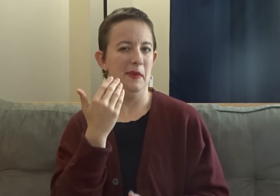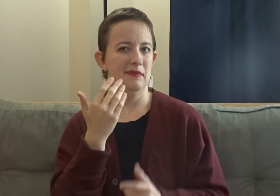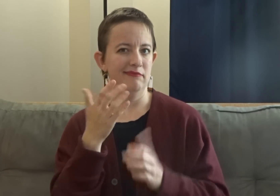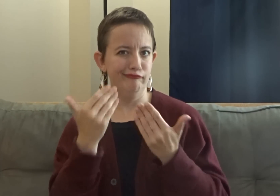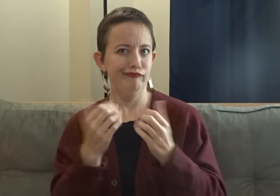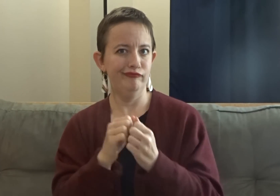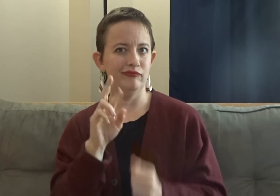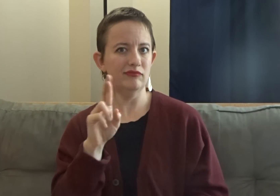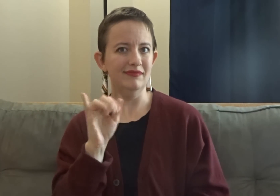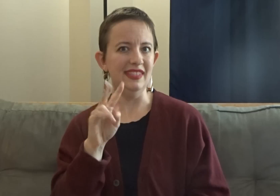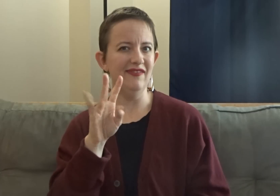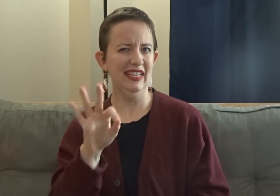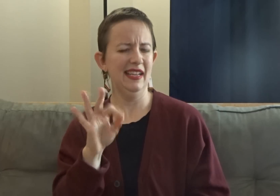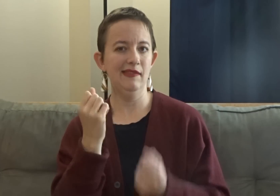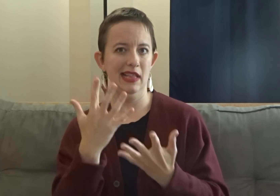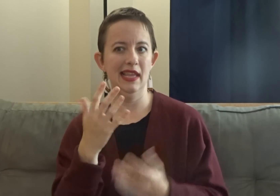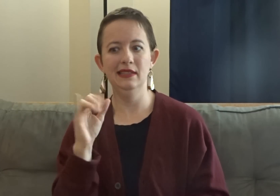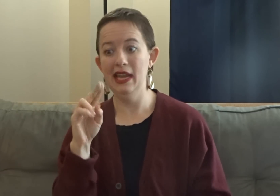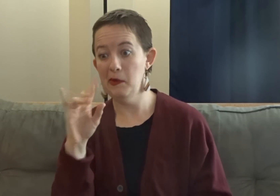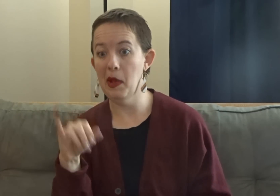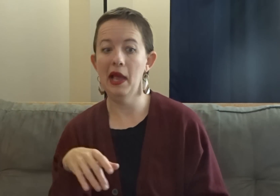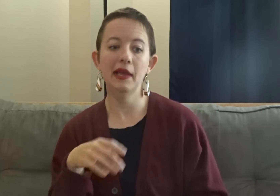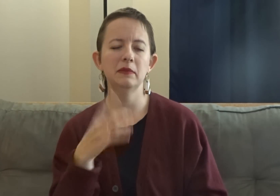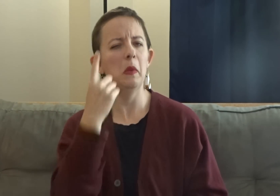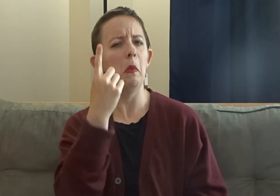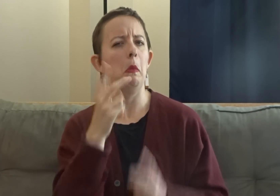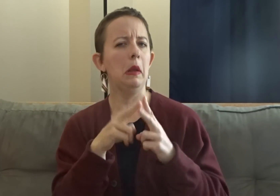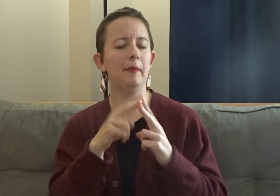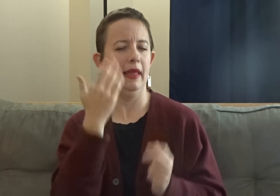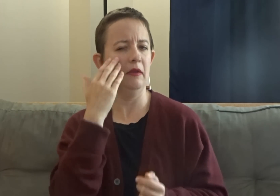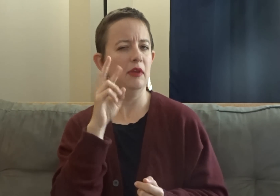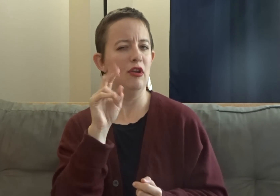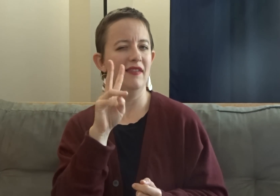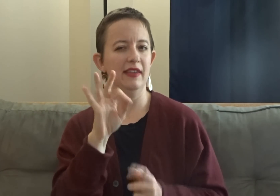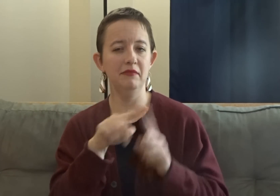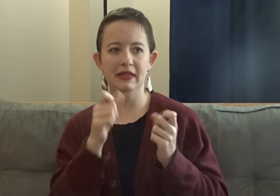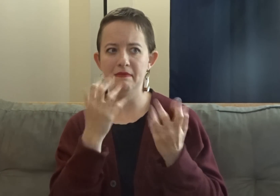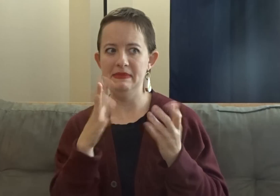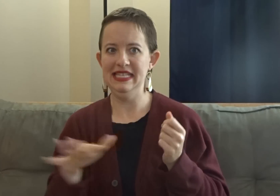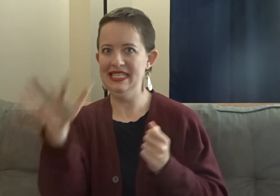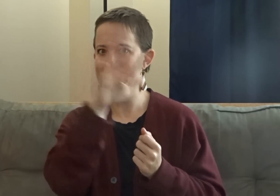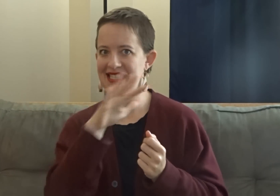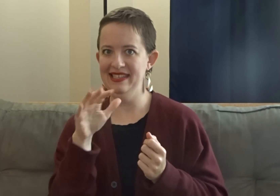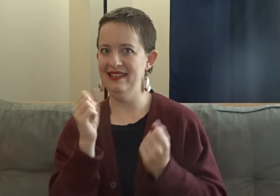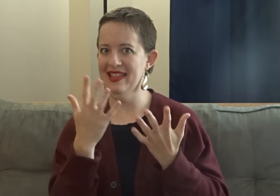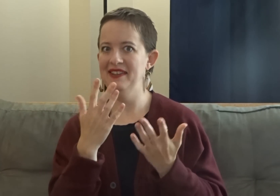because I'm just wondering... cause that's what we're doing. I know a lot of people do IUIs. I do know one couple that did R-IVF